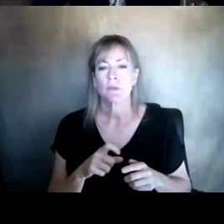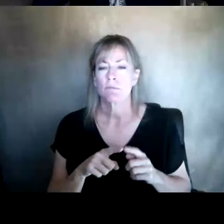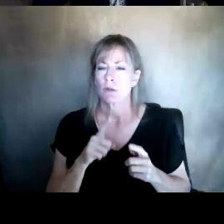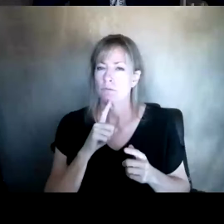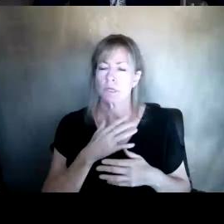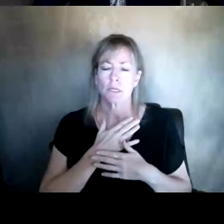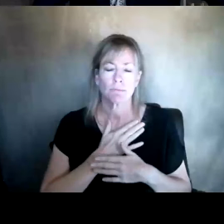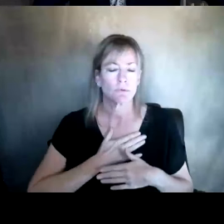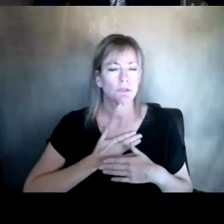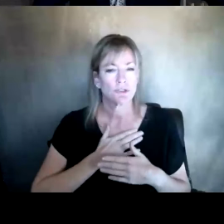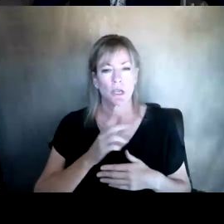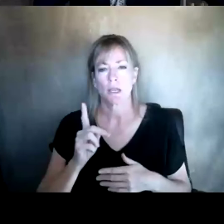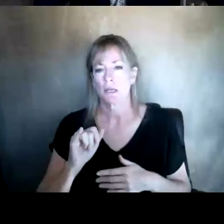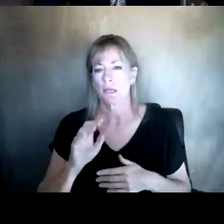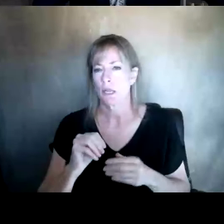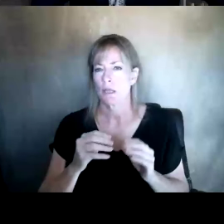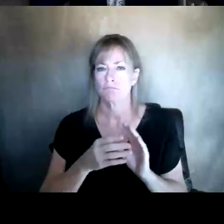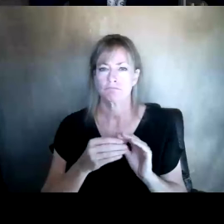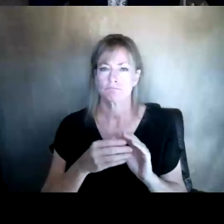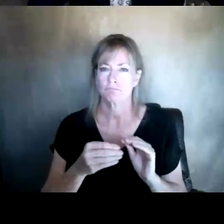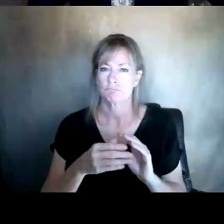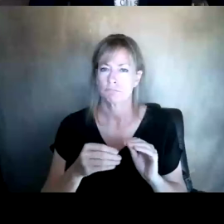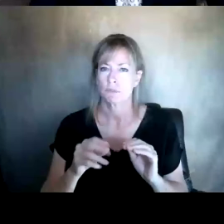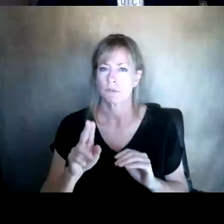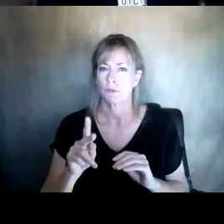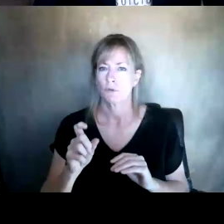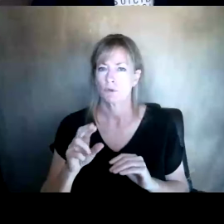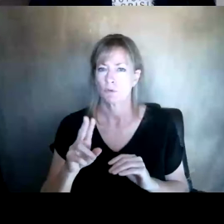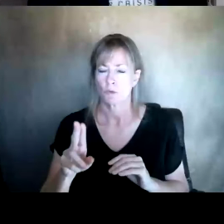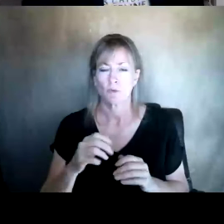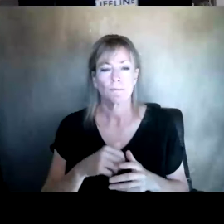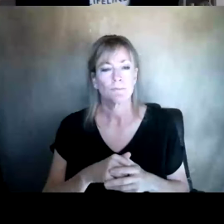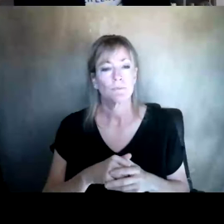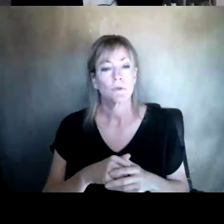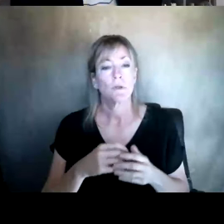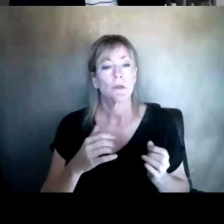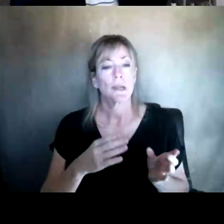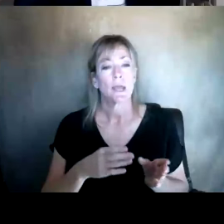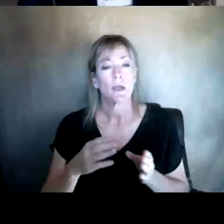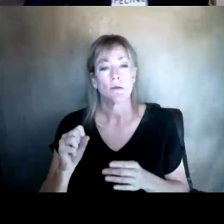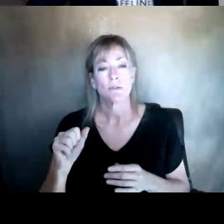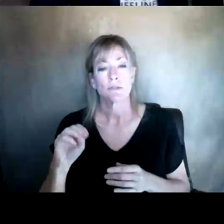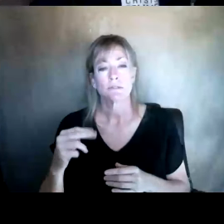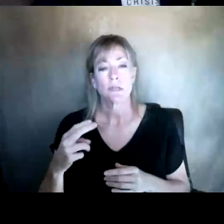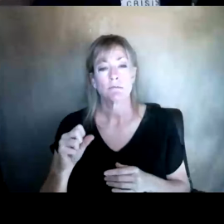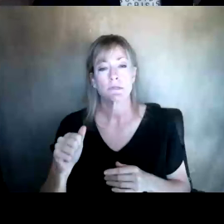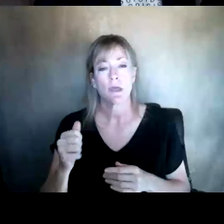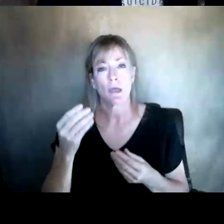KIM COMING IN TODAY. LET'S GO TO THE SAMHSA UPDATE.